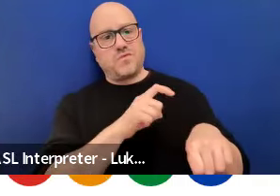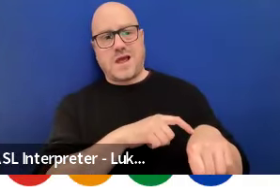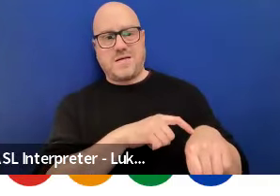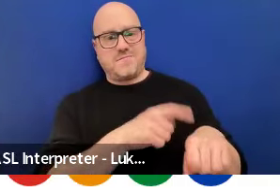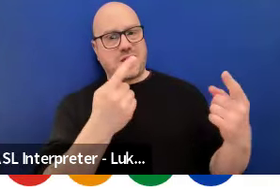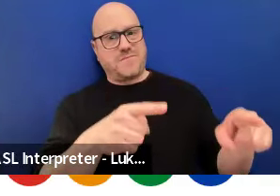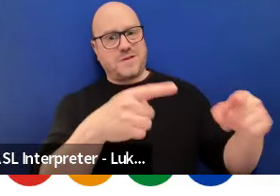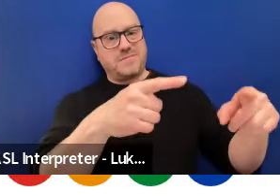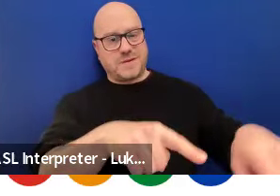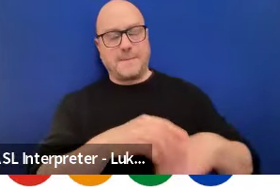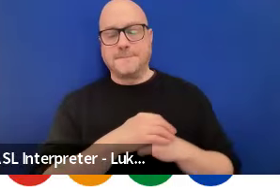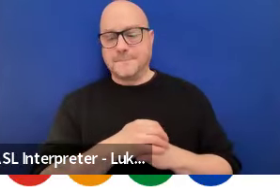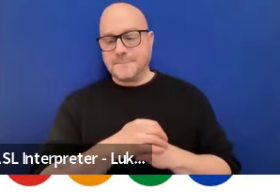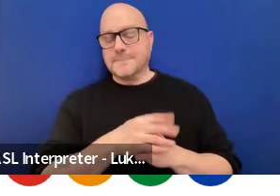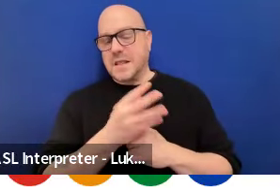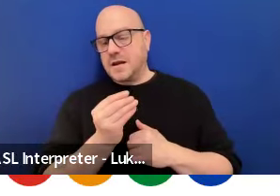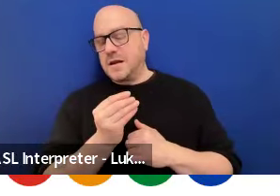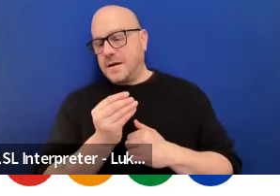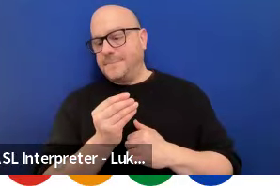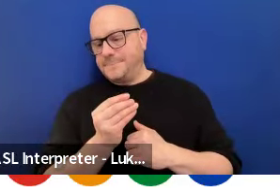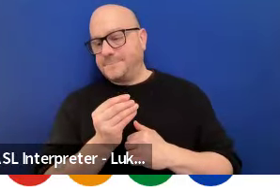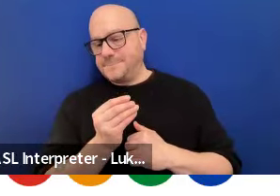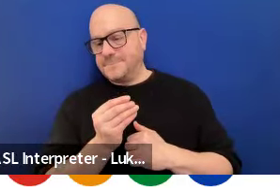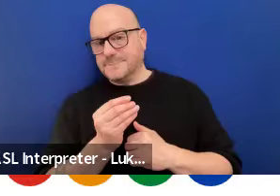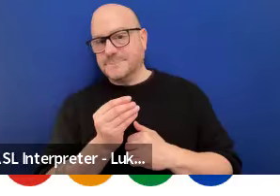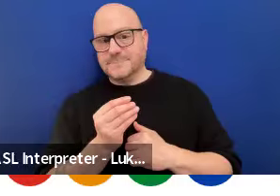THE DRIVER STILL SHOWS UP ON THE DOOR. IT HAS BEEN HAPPENING MULTIPLE